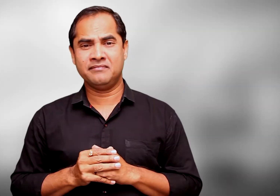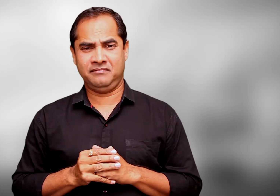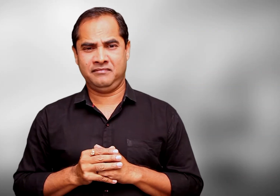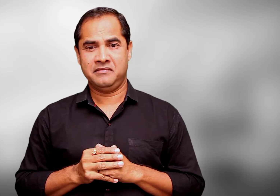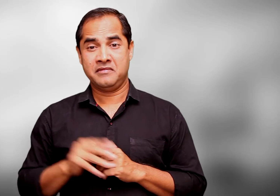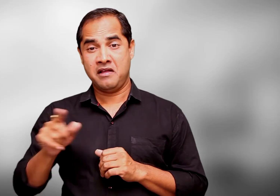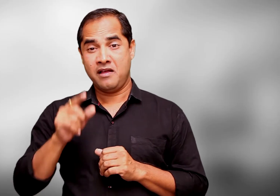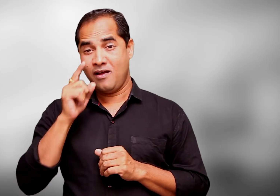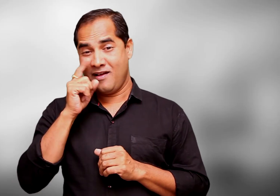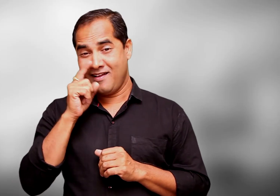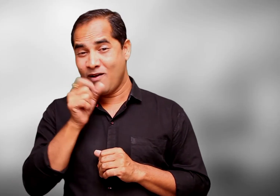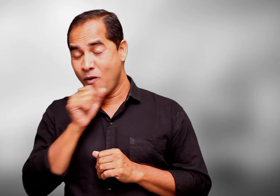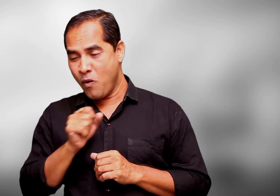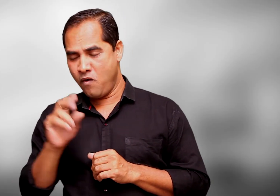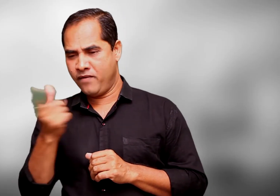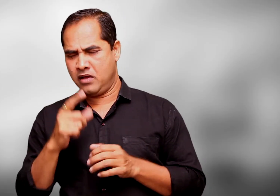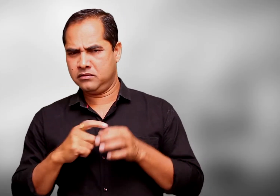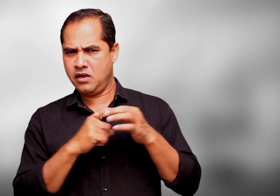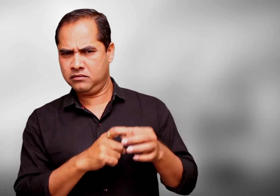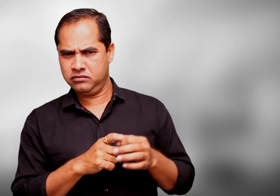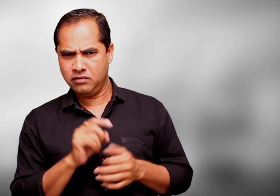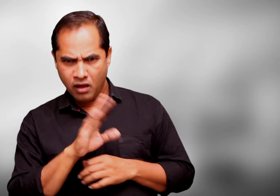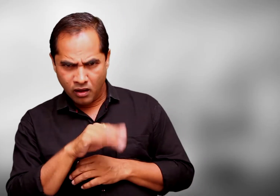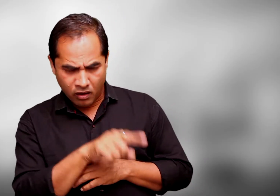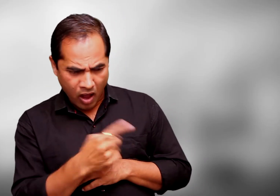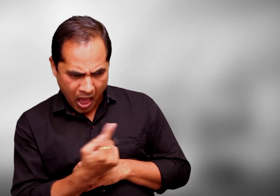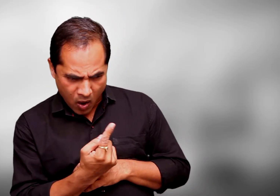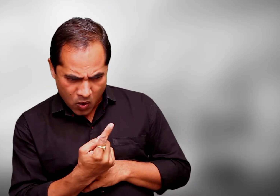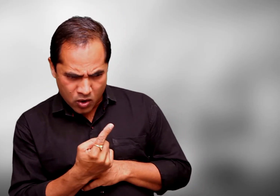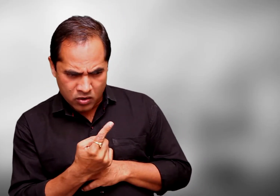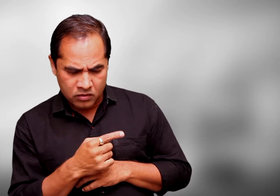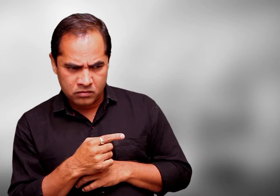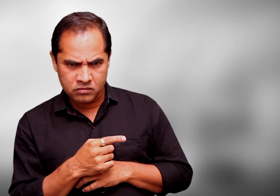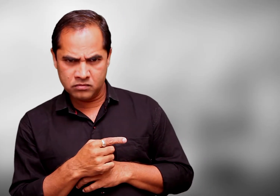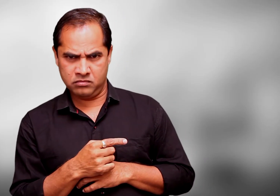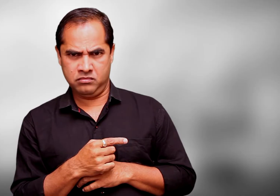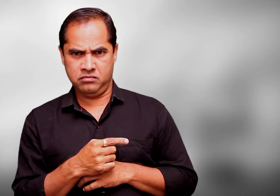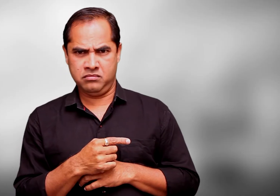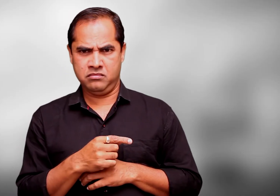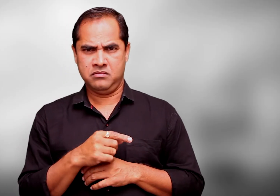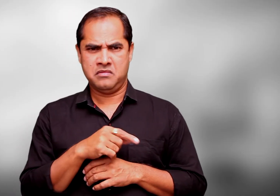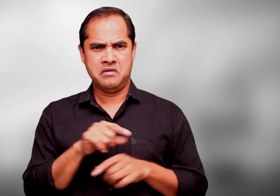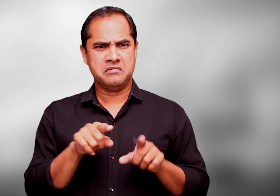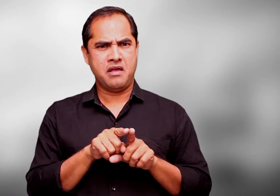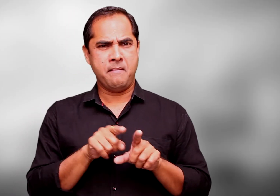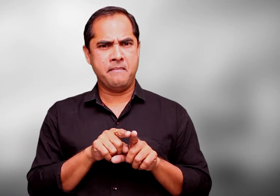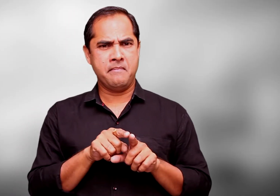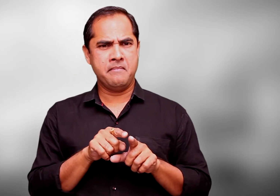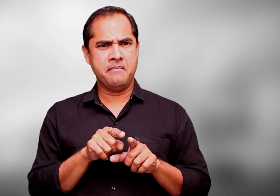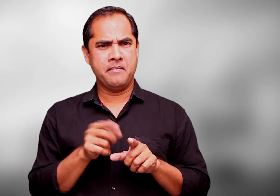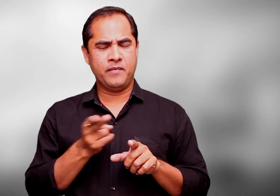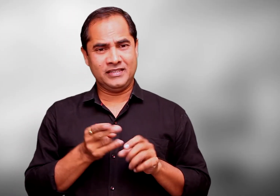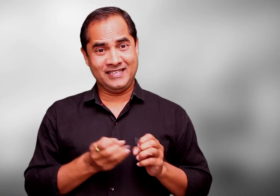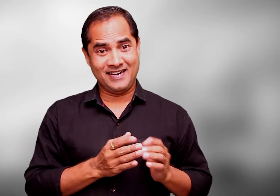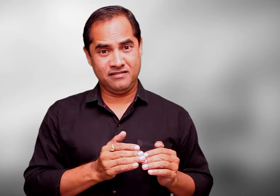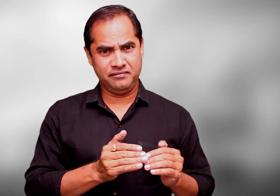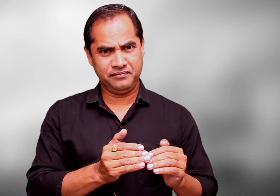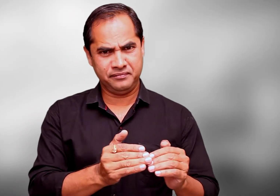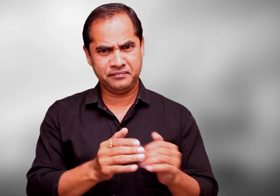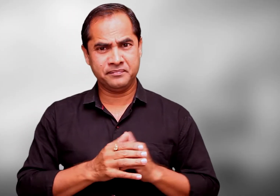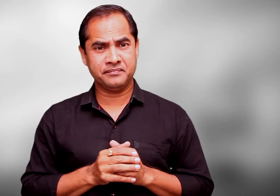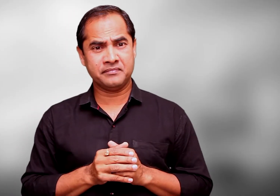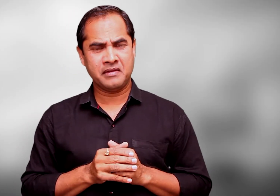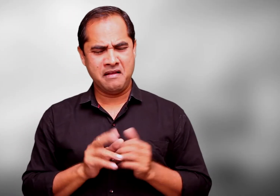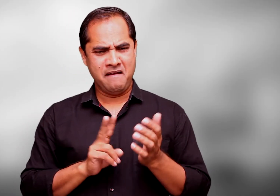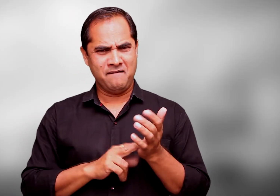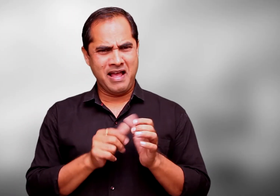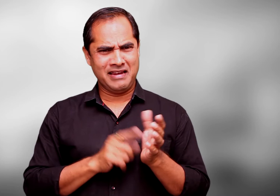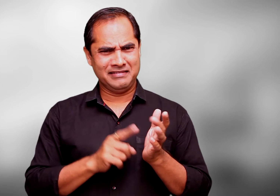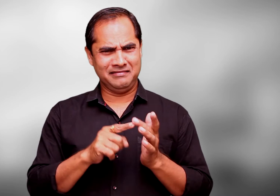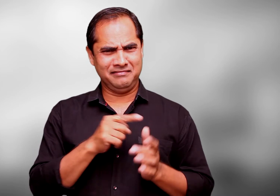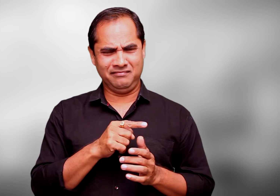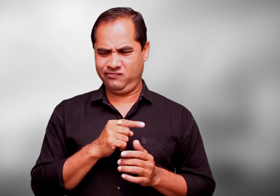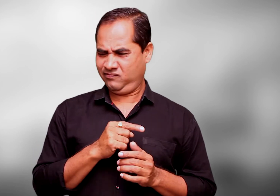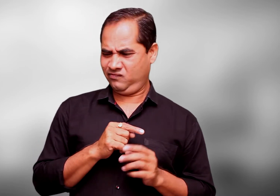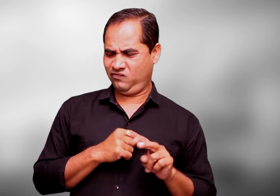'Are you all alone dear?' she asked Valli, as the bus started again. Valli found the